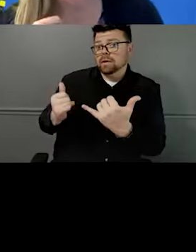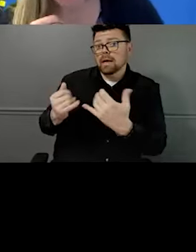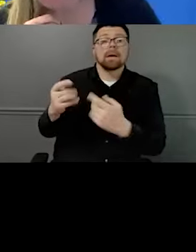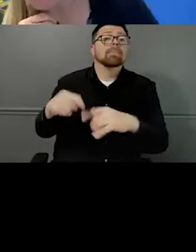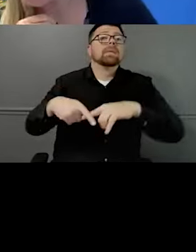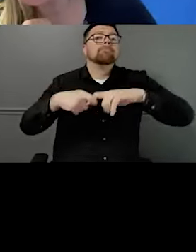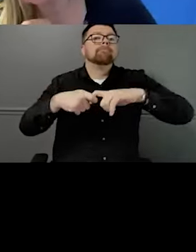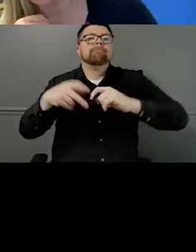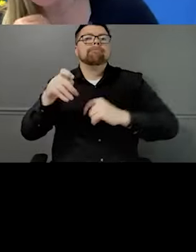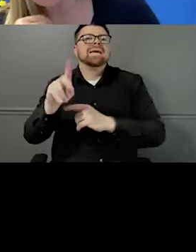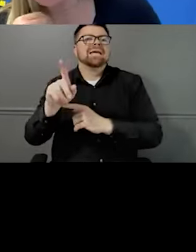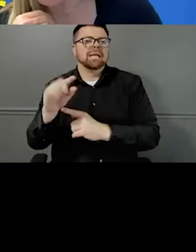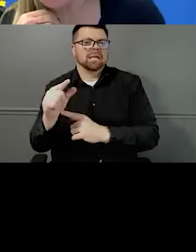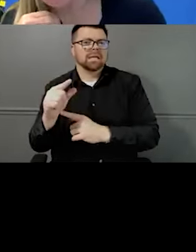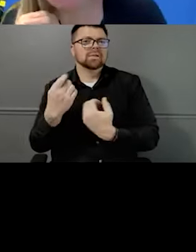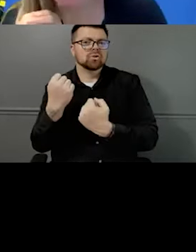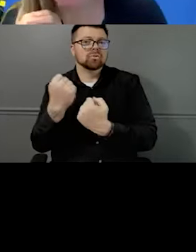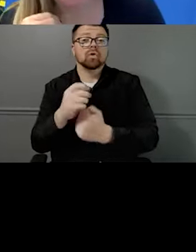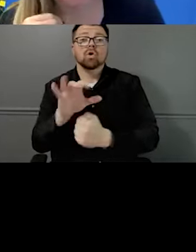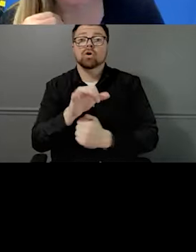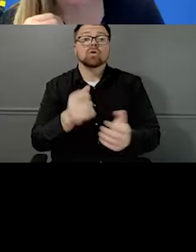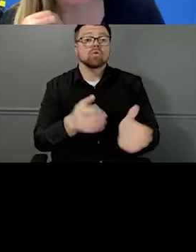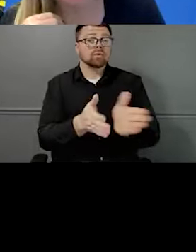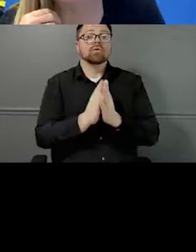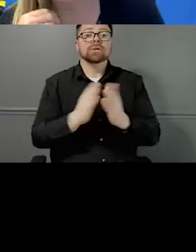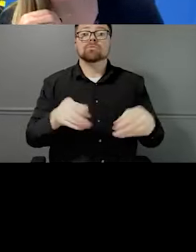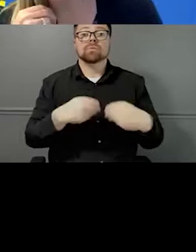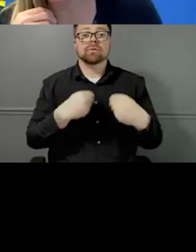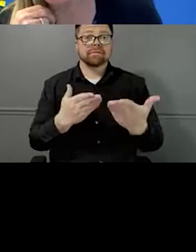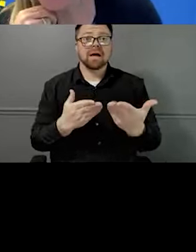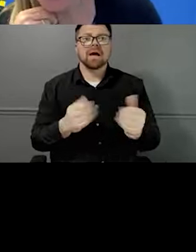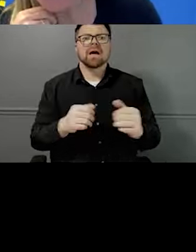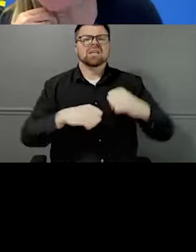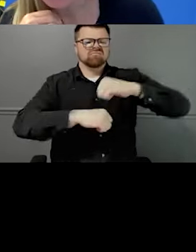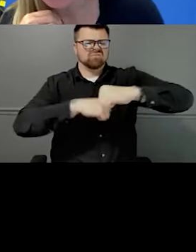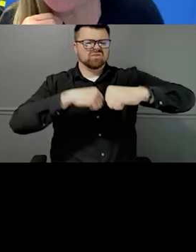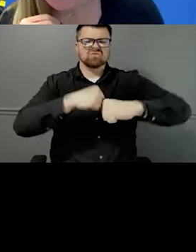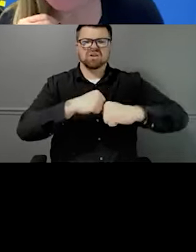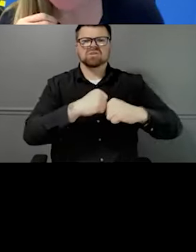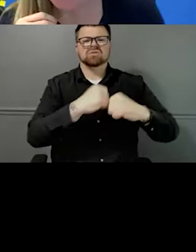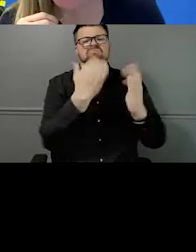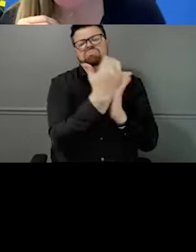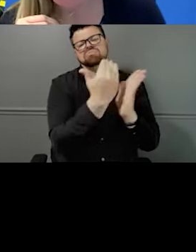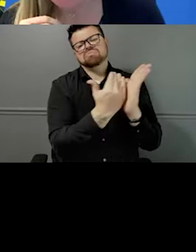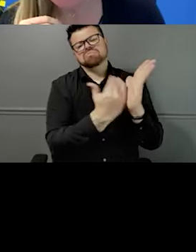We were, also, asked to provide parameters regarding professional appointments,